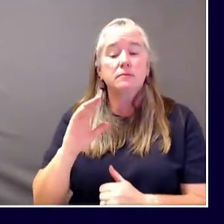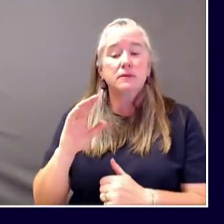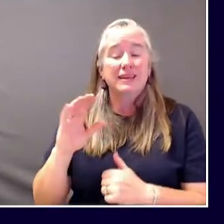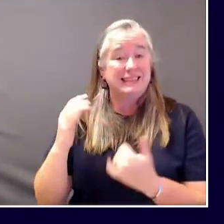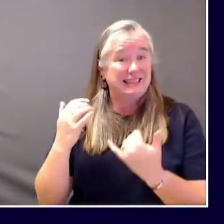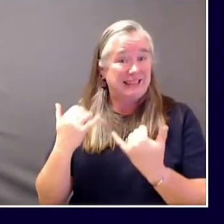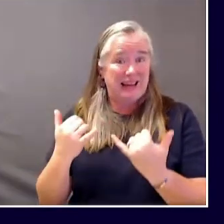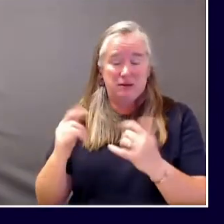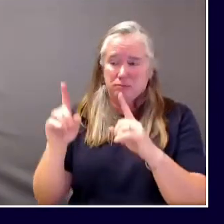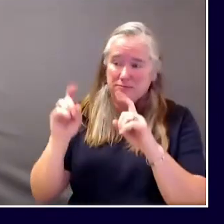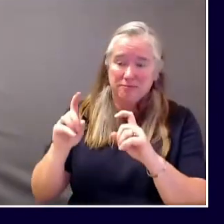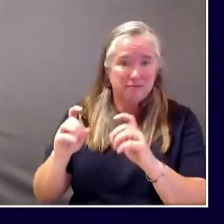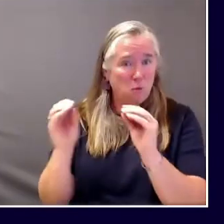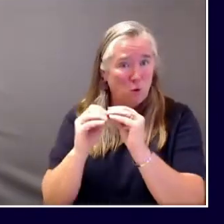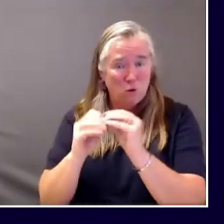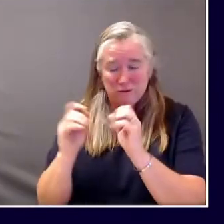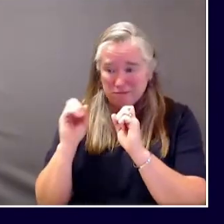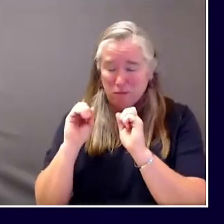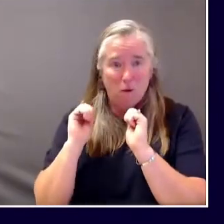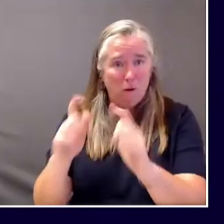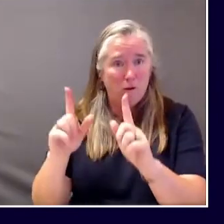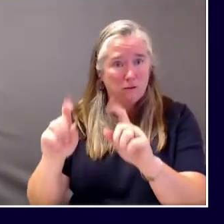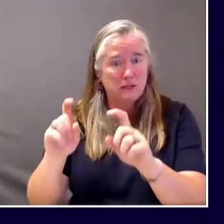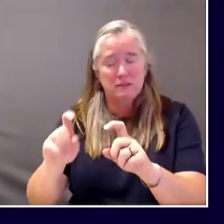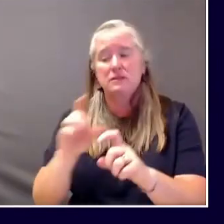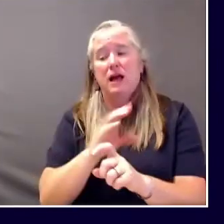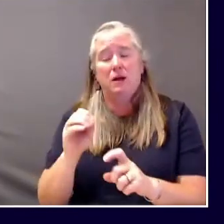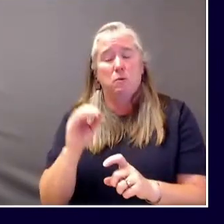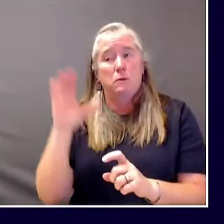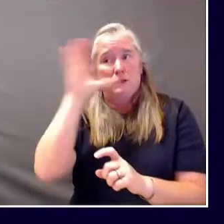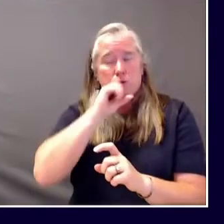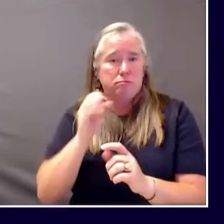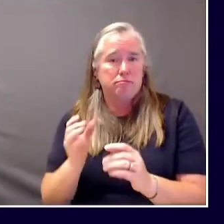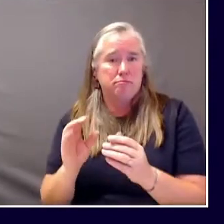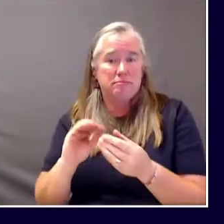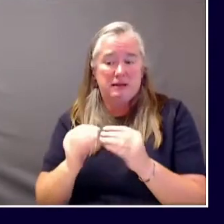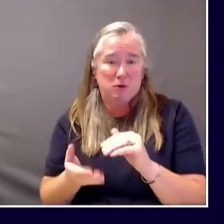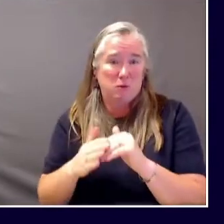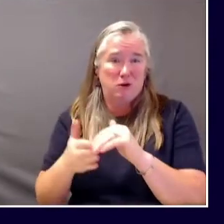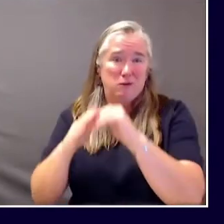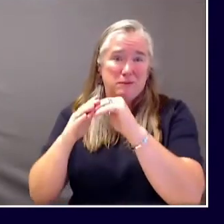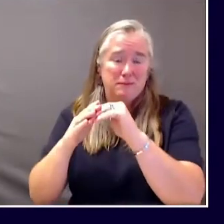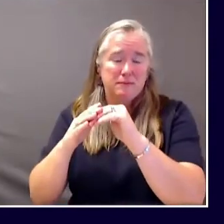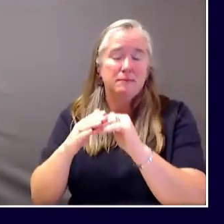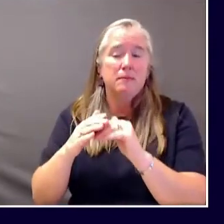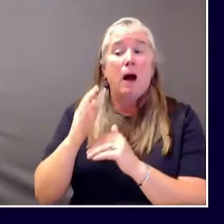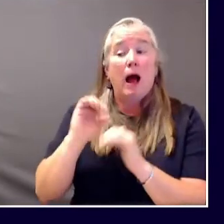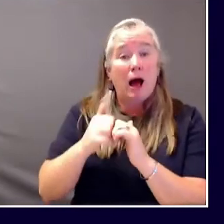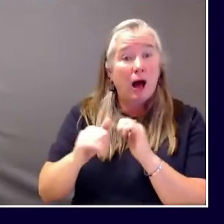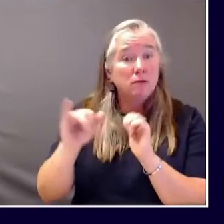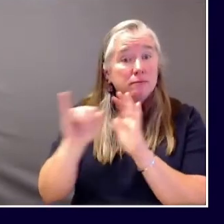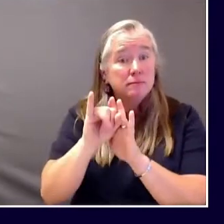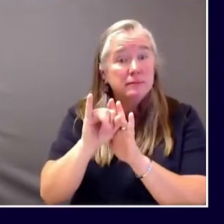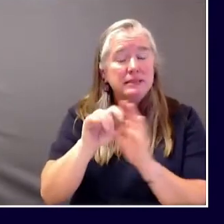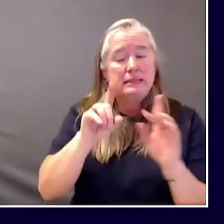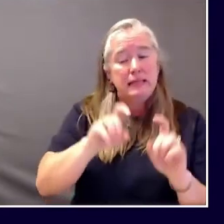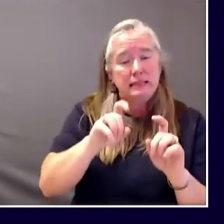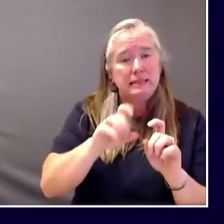way and we expect that there will be a cases there are we